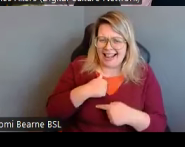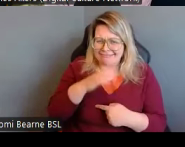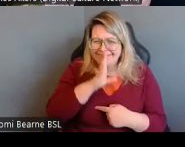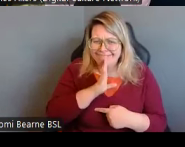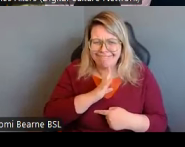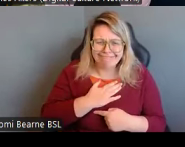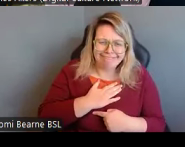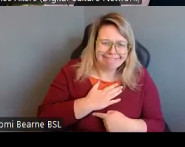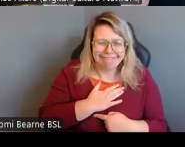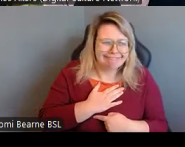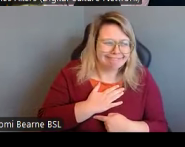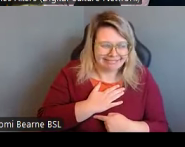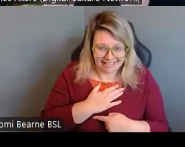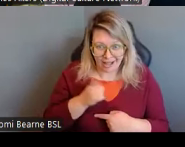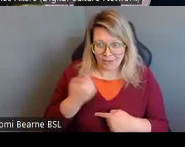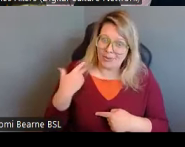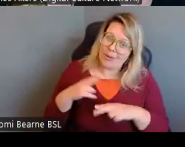on the first day back, I'm sorry.